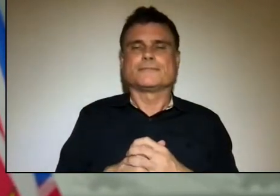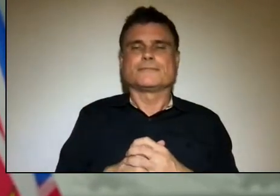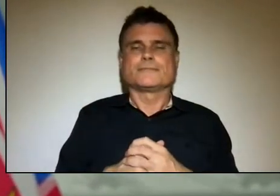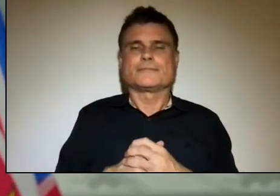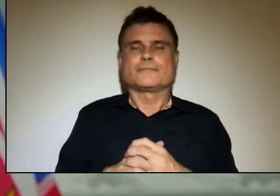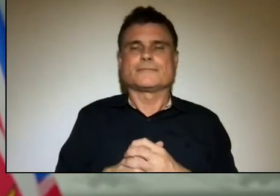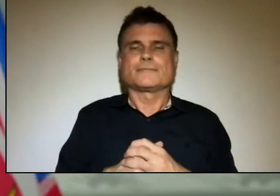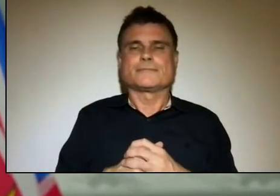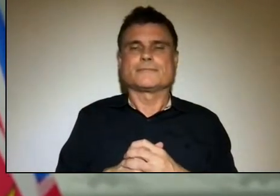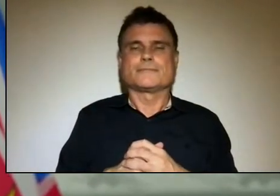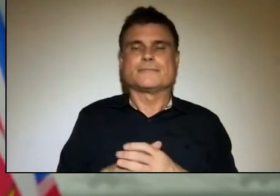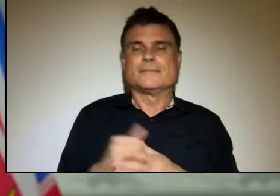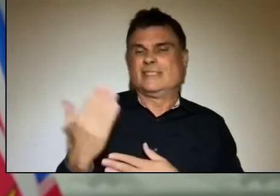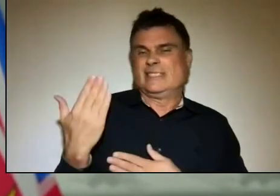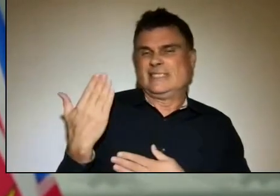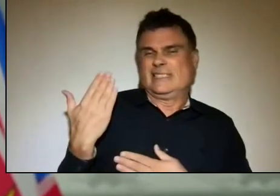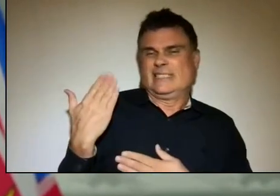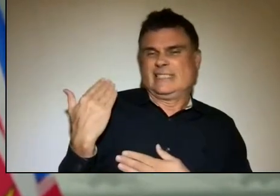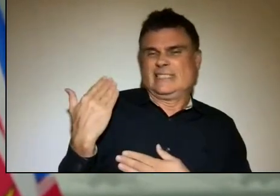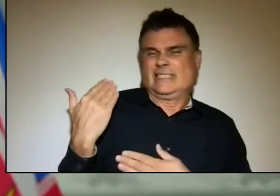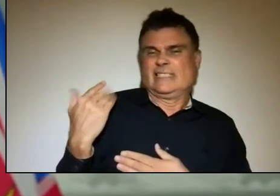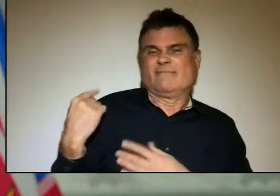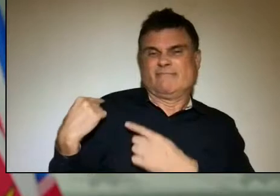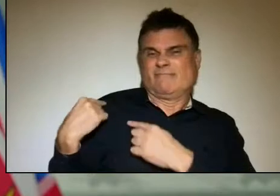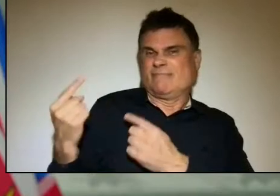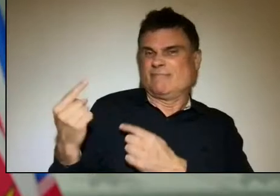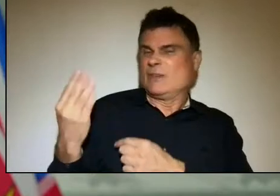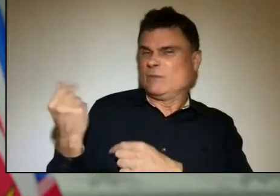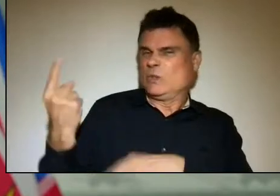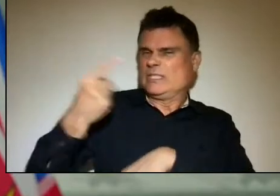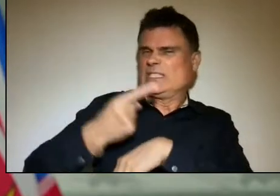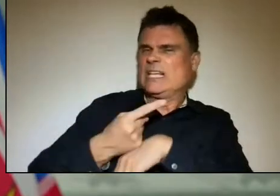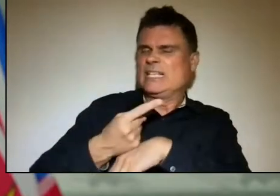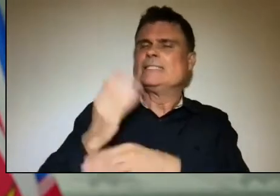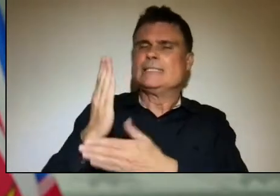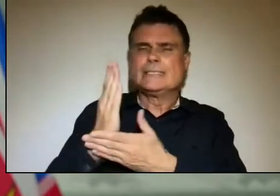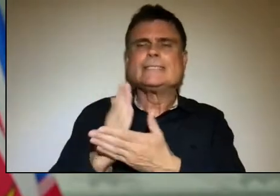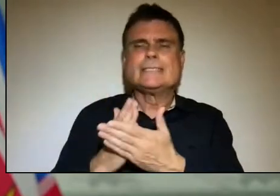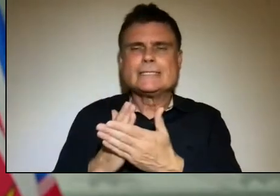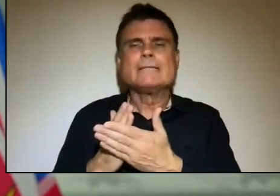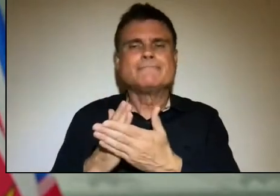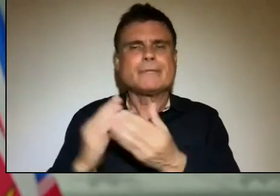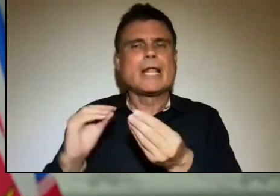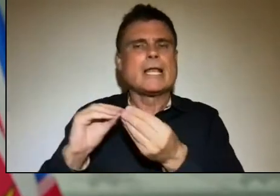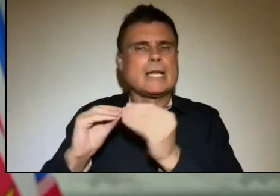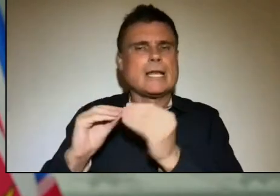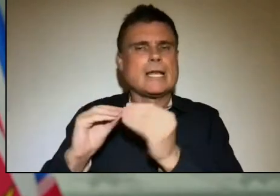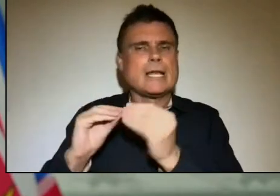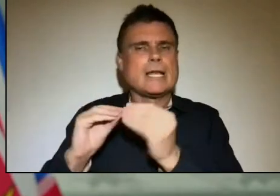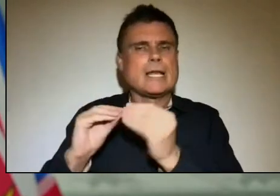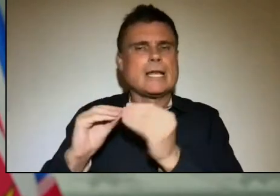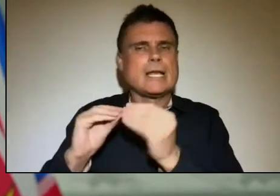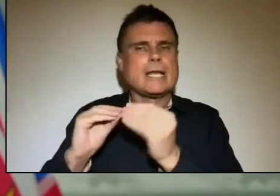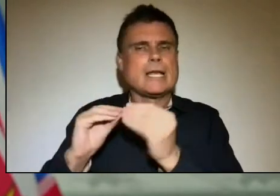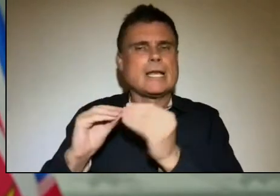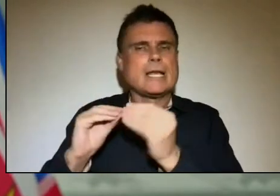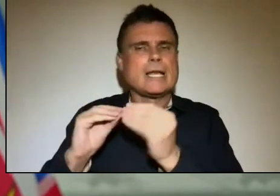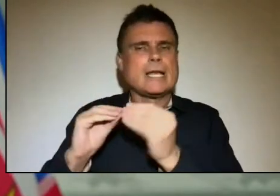While we were able to provide preliminary numbers over the